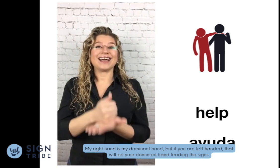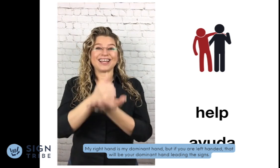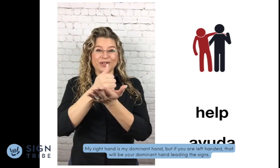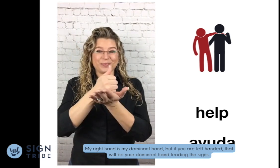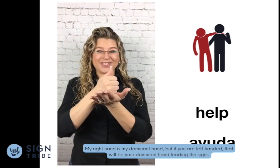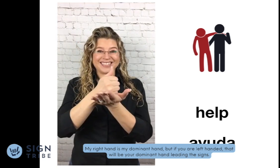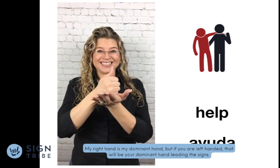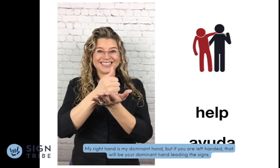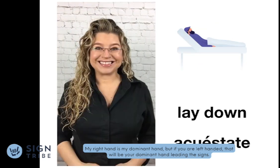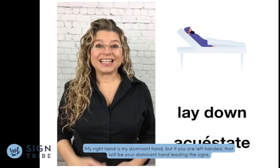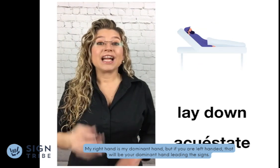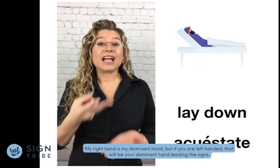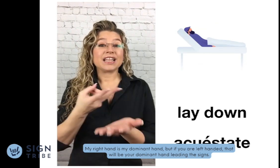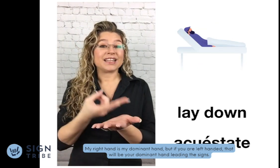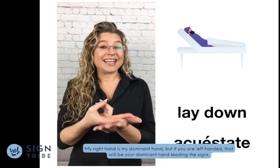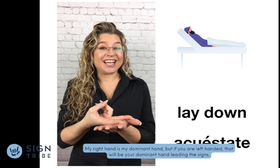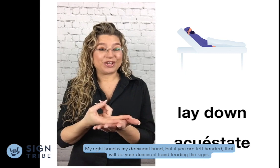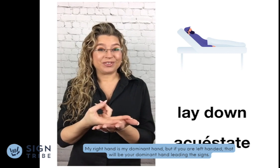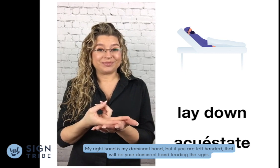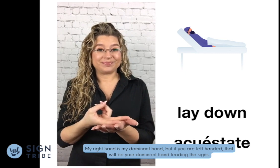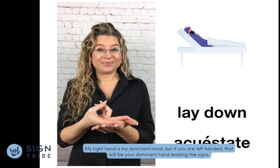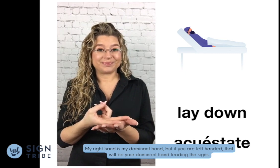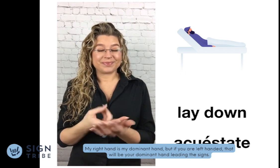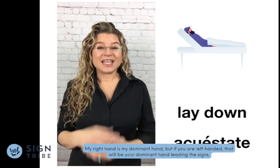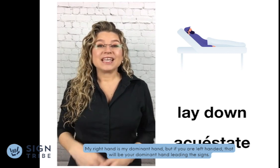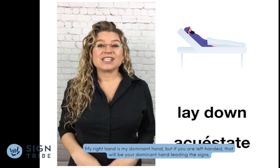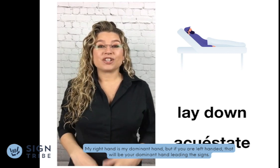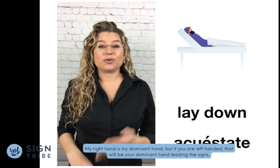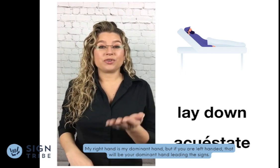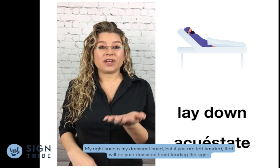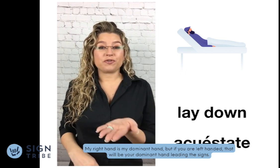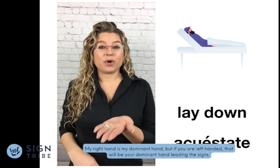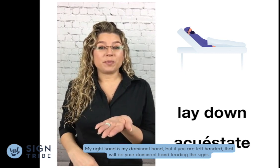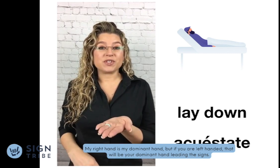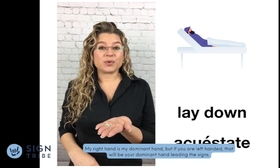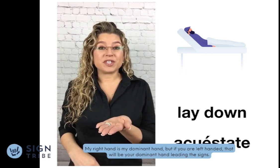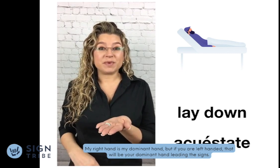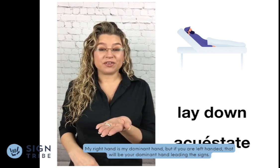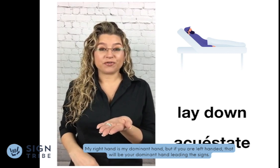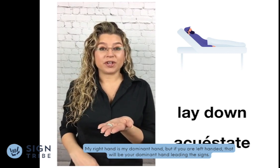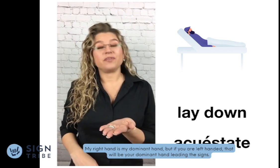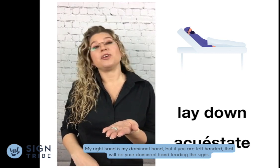Help. Lay down. So your left palm is going to be in front of you,